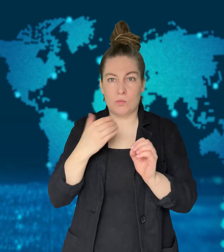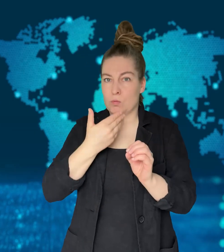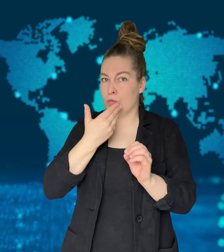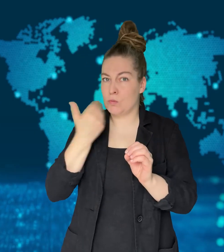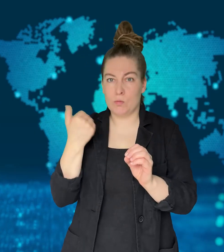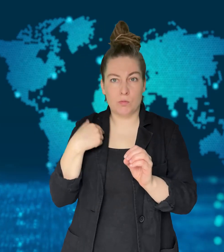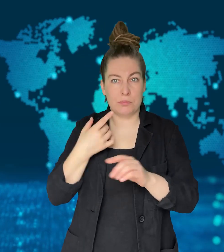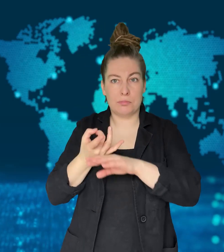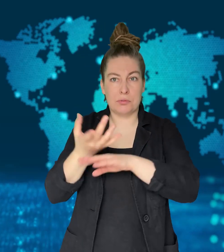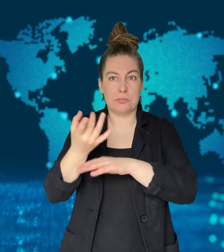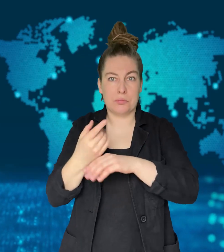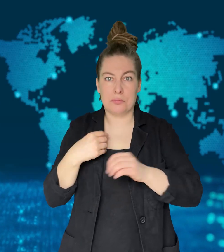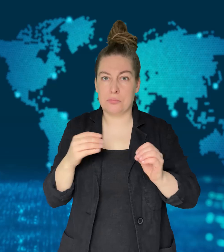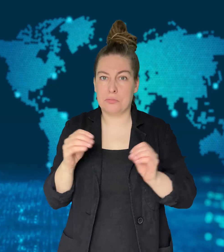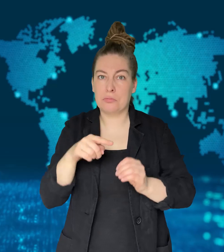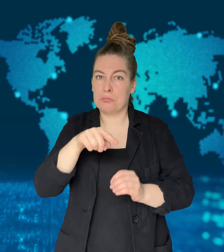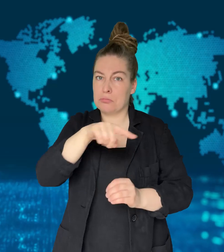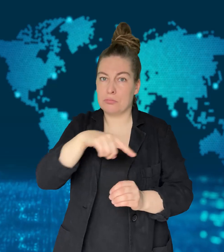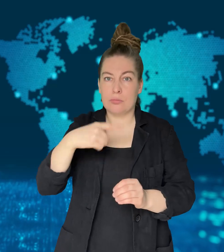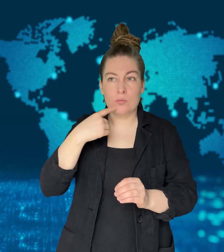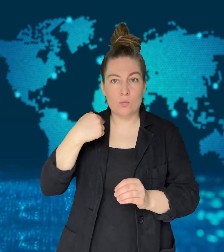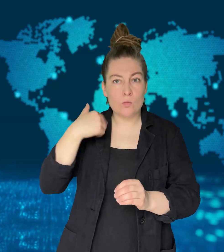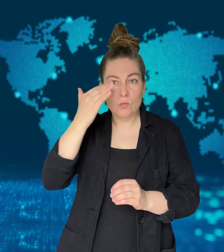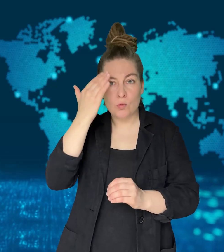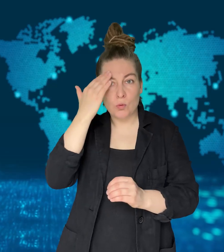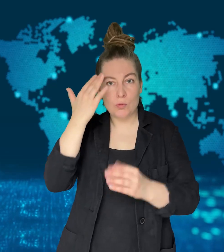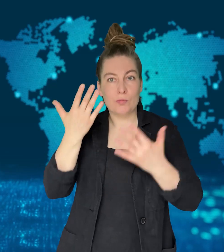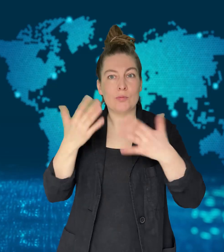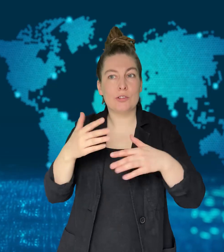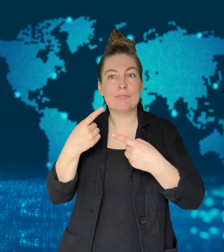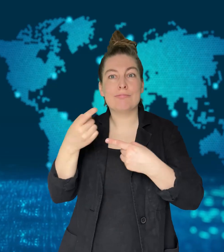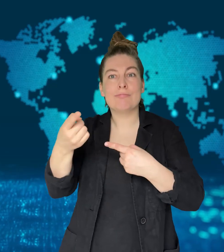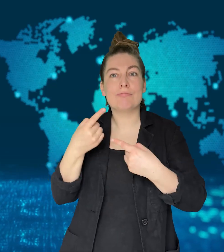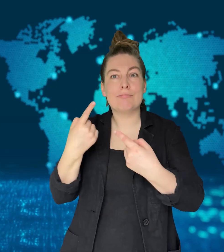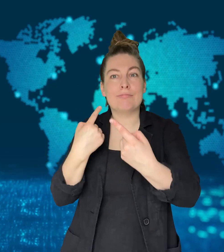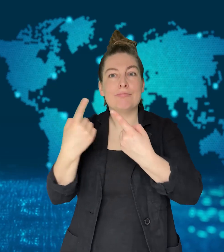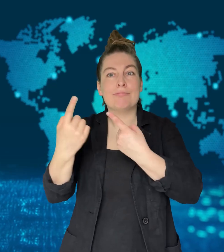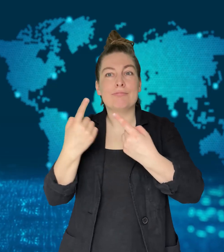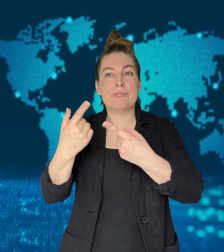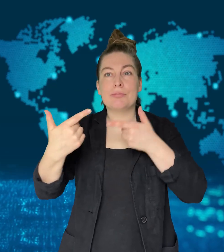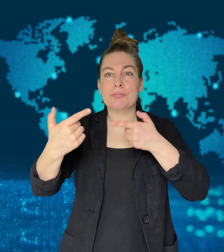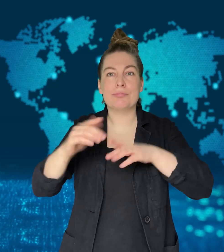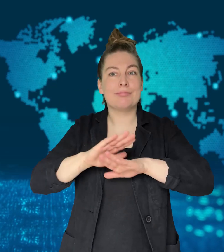Hezbollah denied responsibility for the attack,